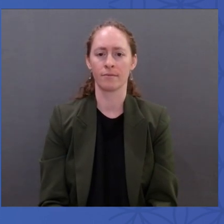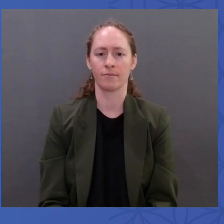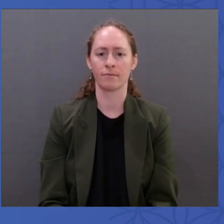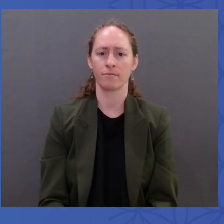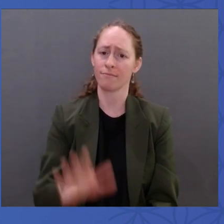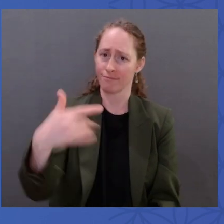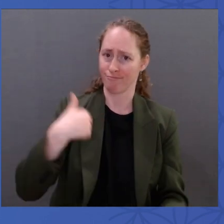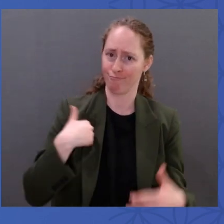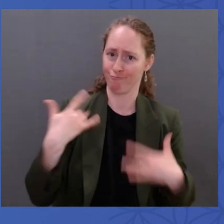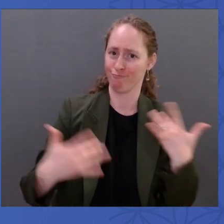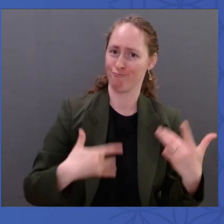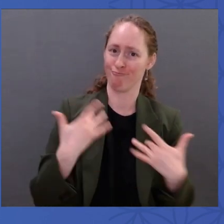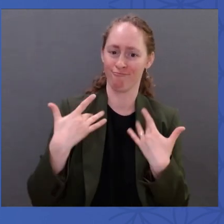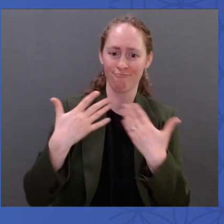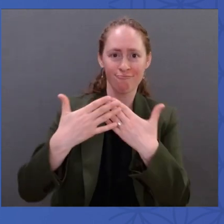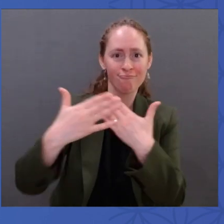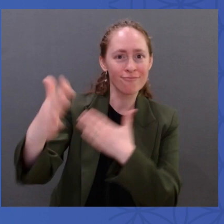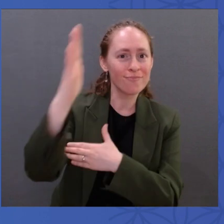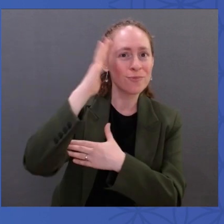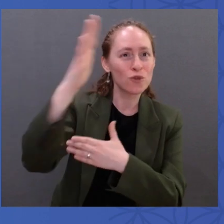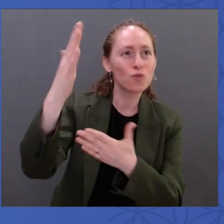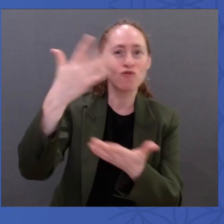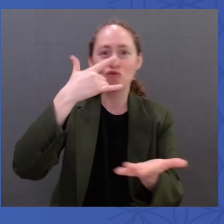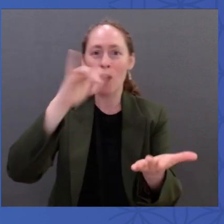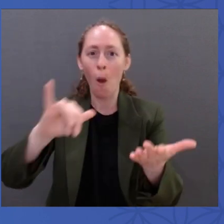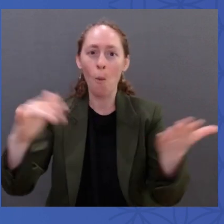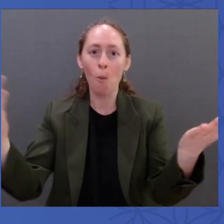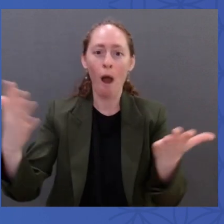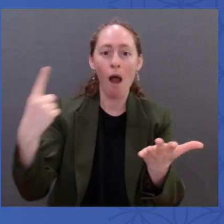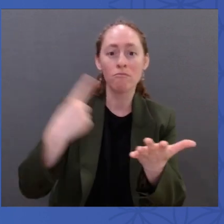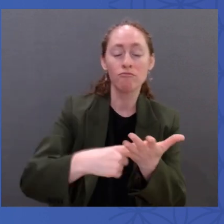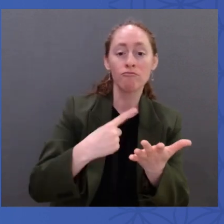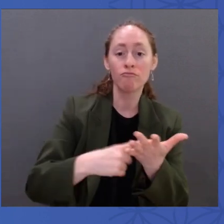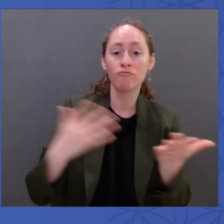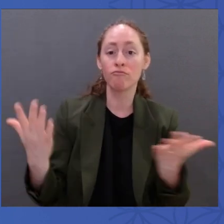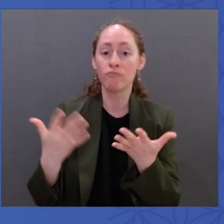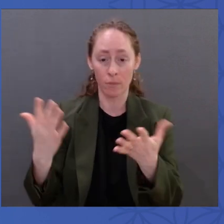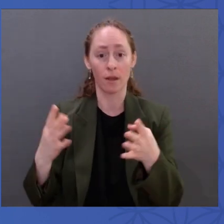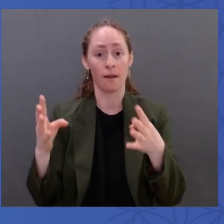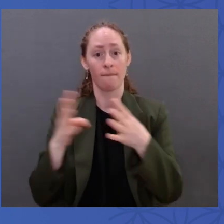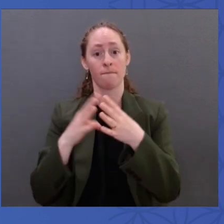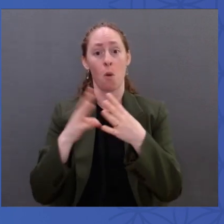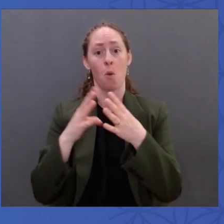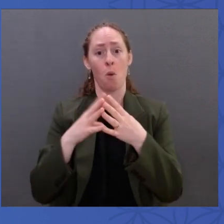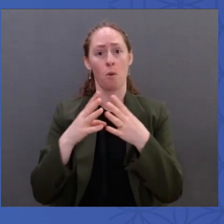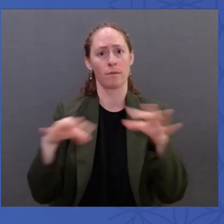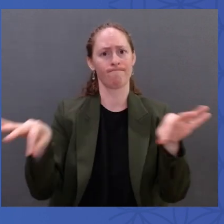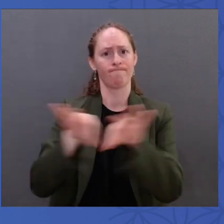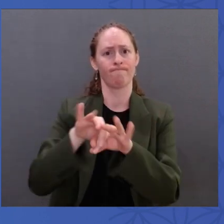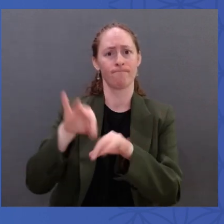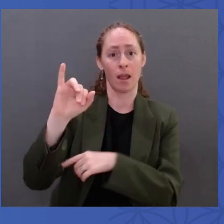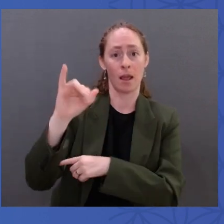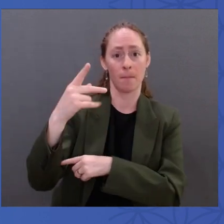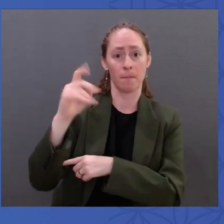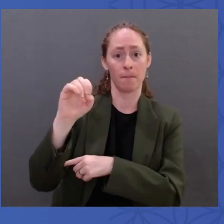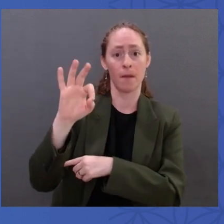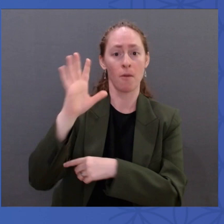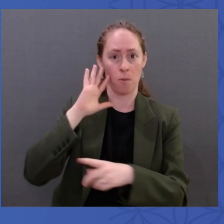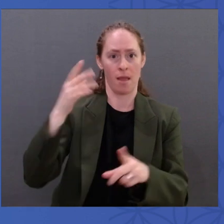The four pillars include issues that will resonate strongly in the region. In particular will also cover cooperation